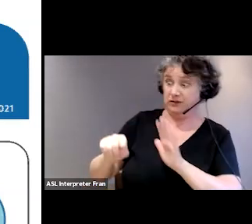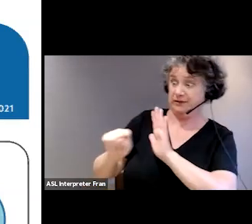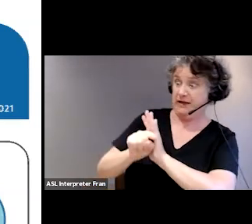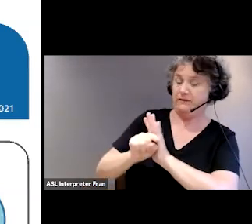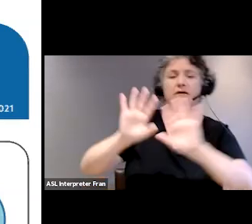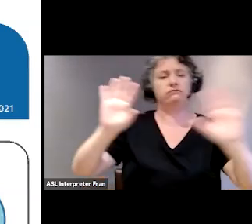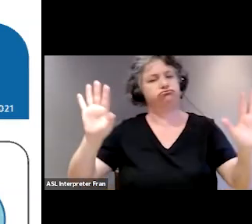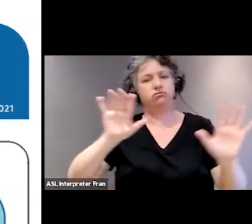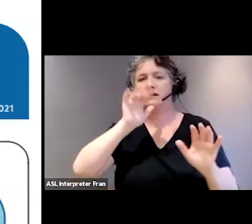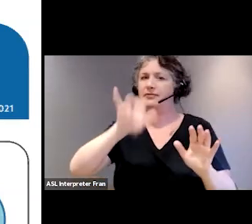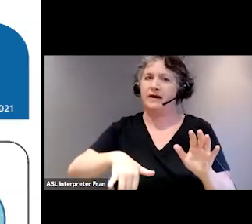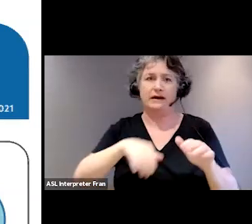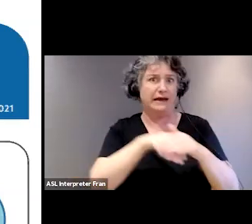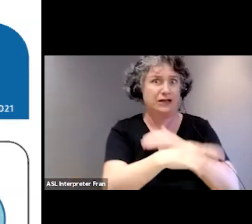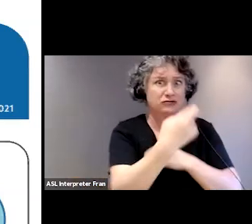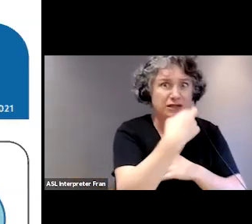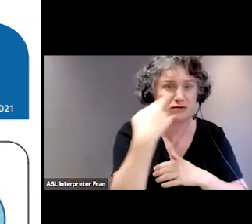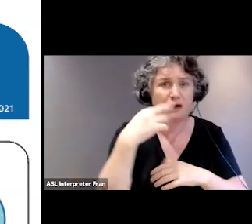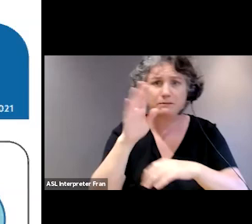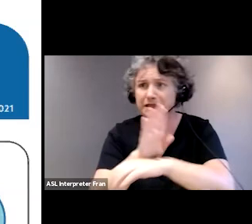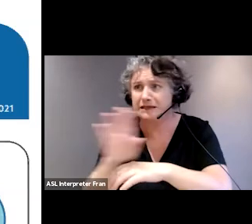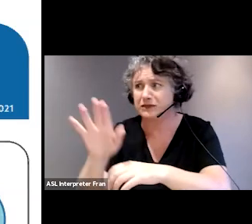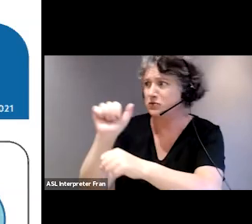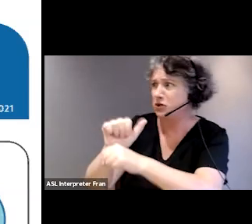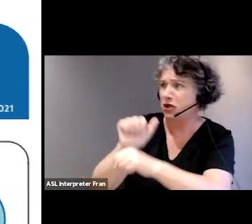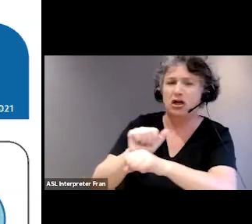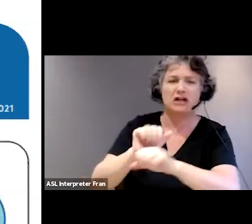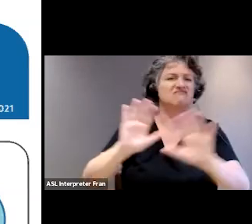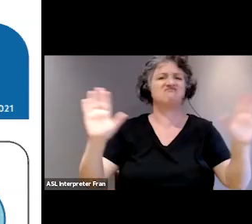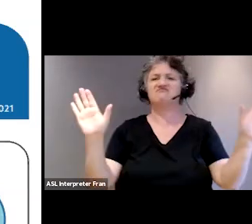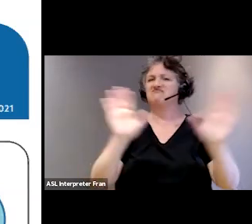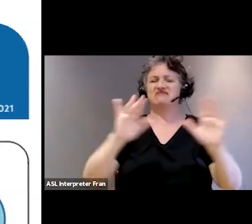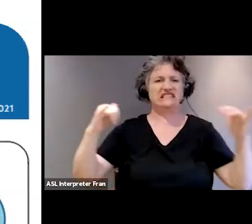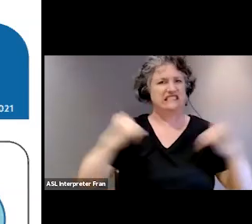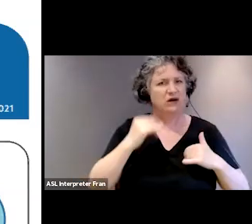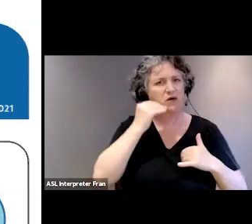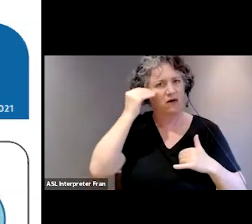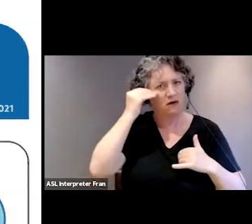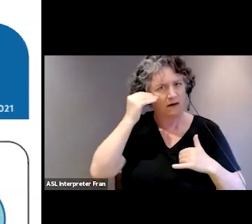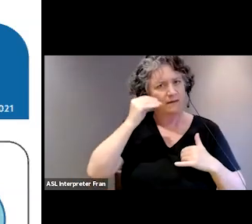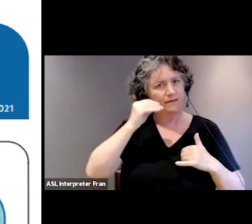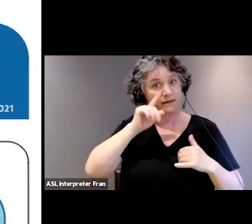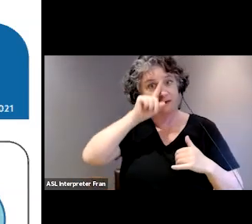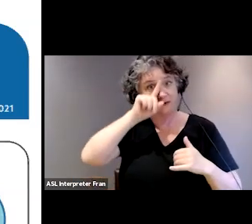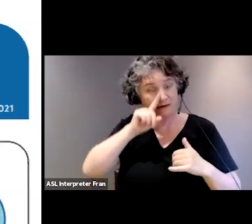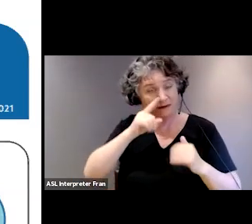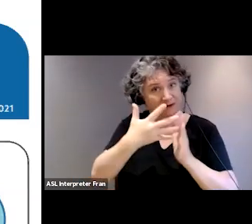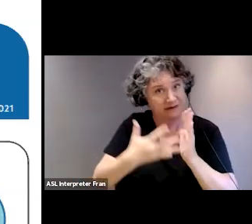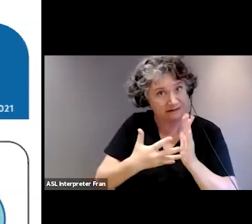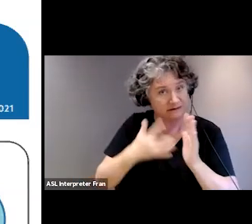can come with coronavirus, with the cold or flu we typically don't have shortness of breath. A chart I would recommend taking a look at afterwards or sharing with anyone you think might be a helpful resource. It should be noted, if you are having